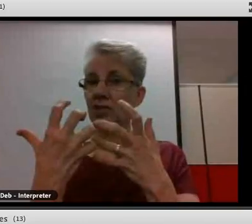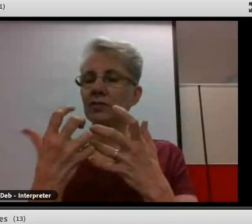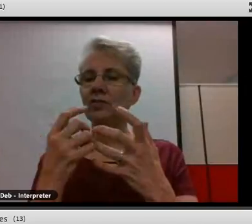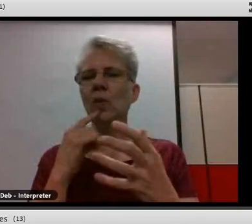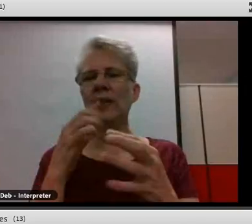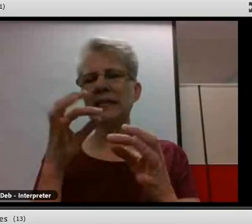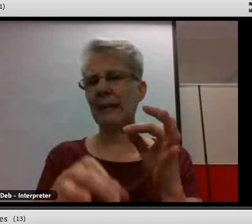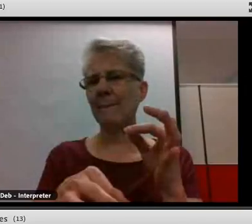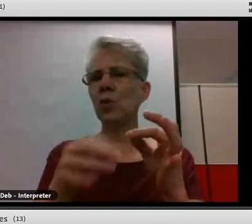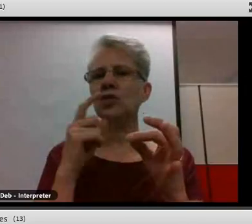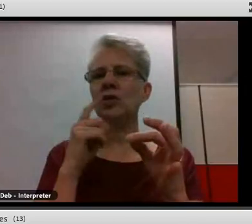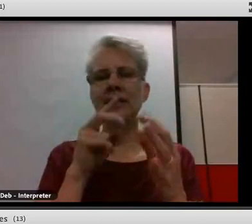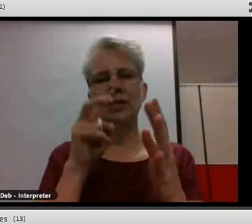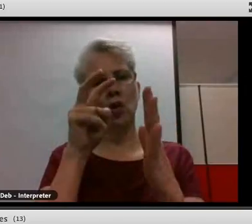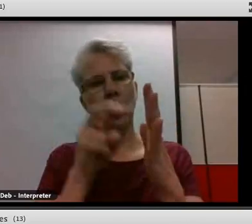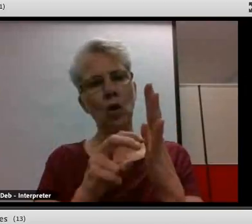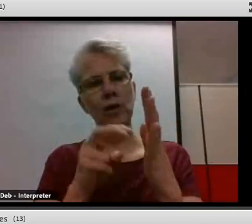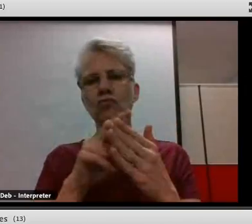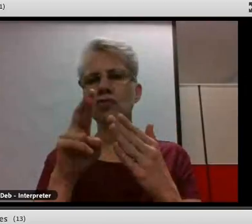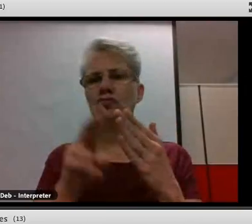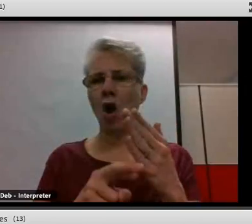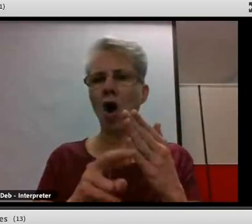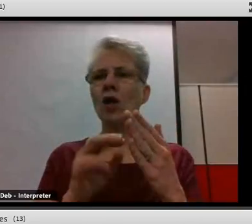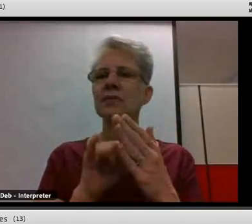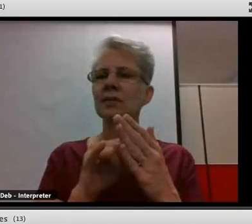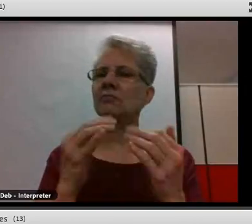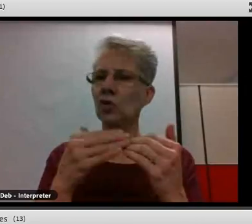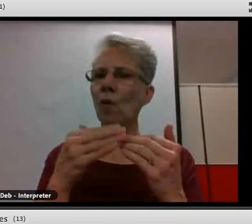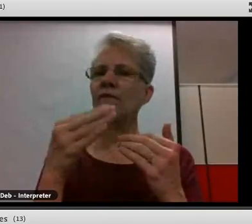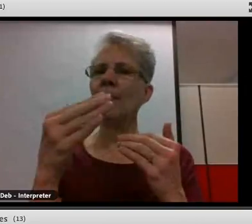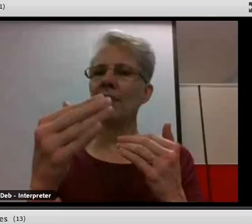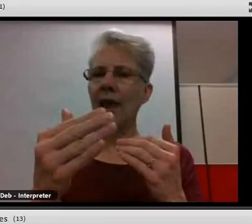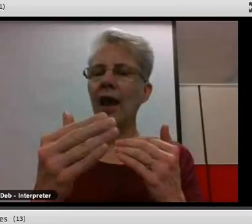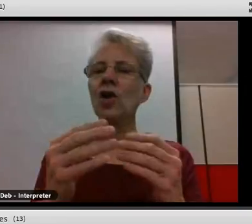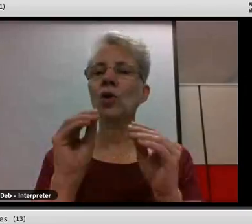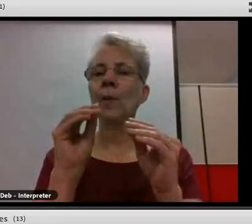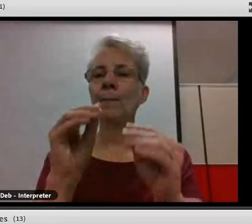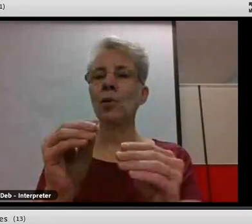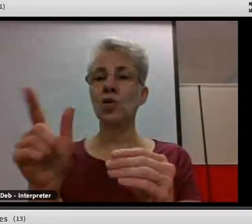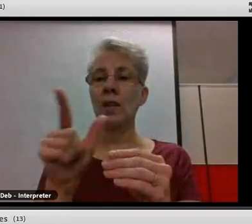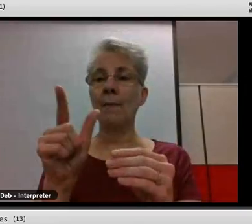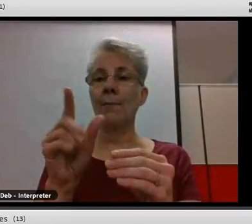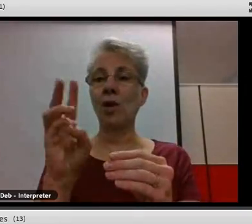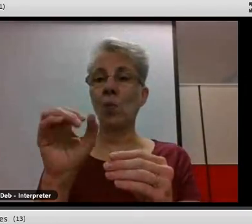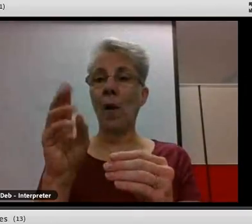or it can help them correct mistakes. So, you know, if you didn't -- for instance, how Google helps you correct mistakes